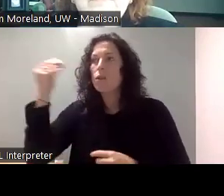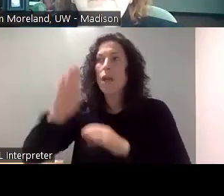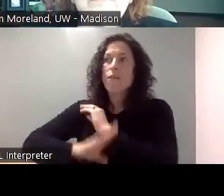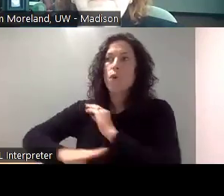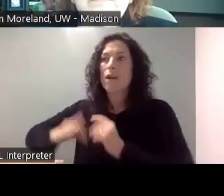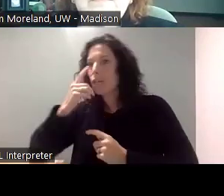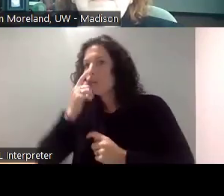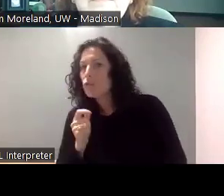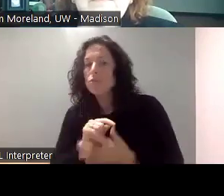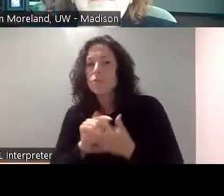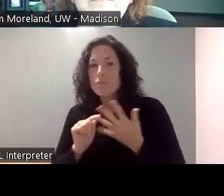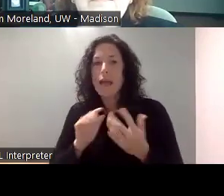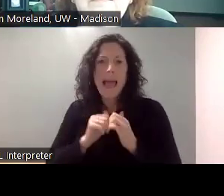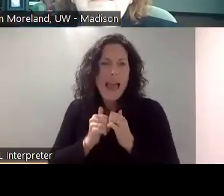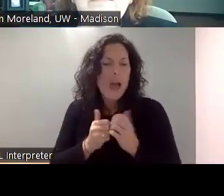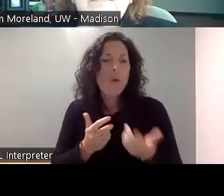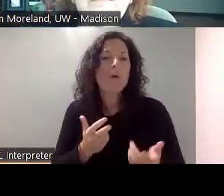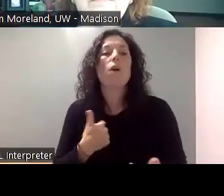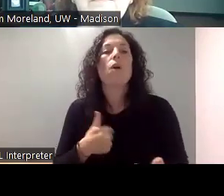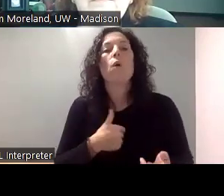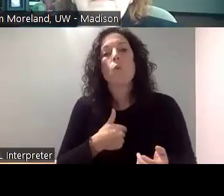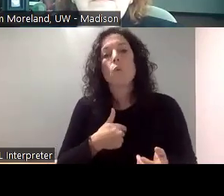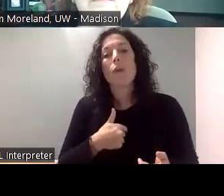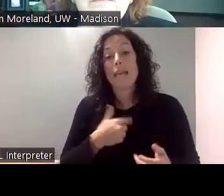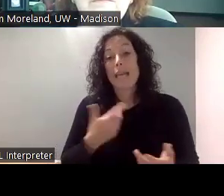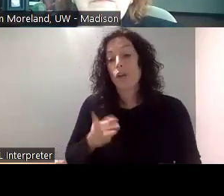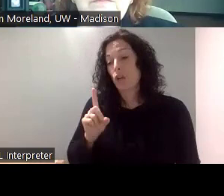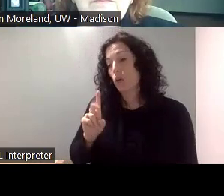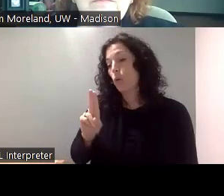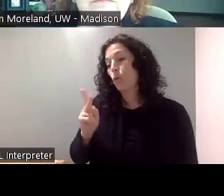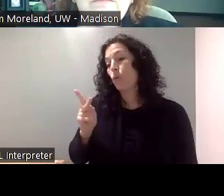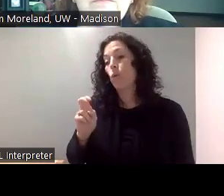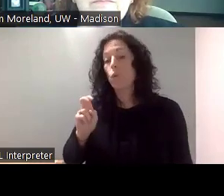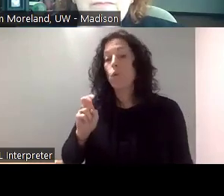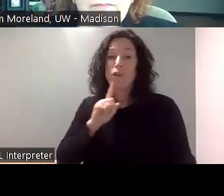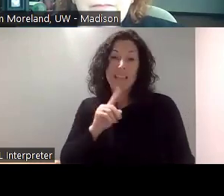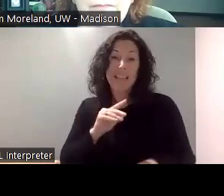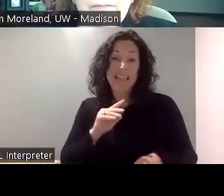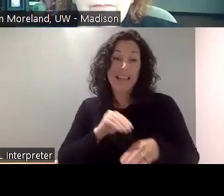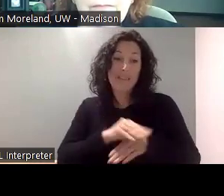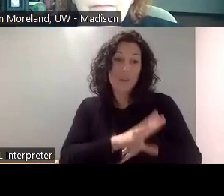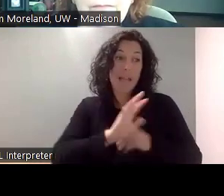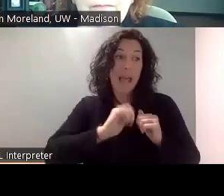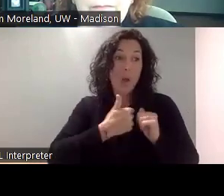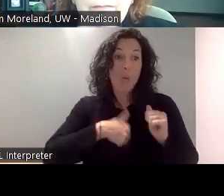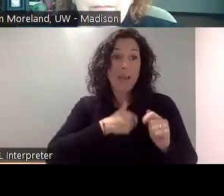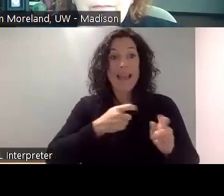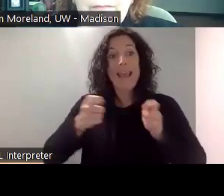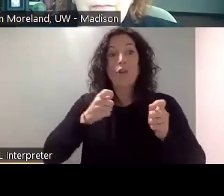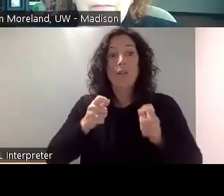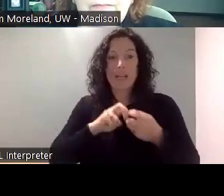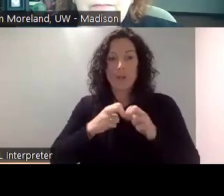And I can speak to what we do for that at Duke because it then feeds into how we might handle those kind of issues when we identify them afterwards,